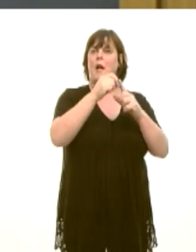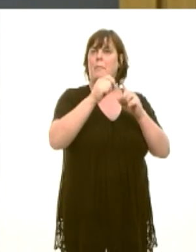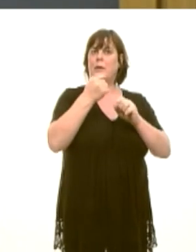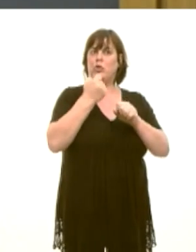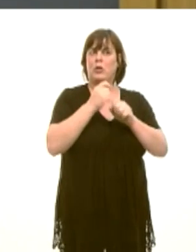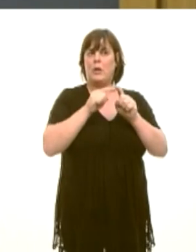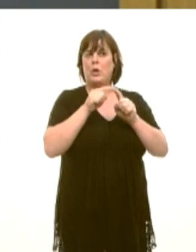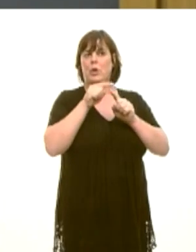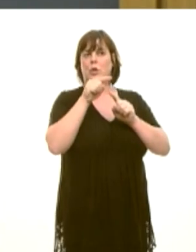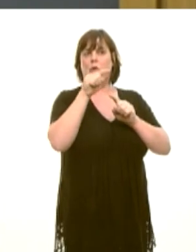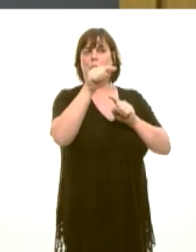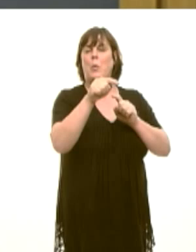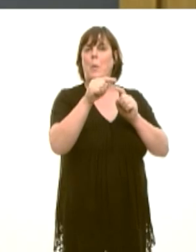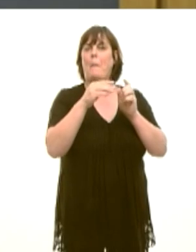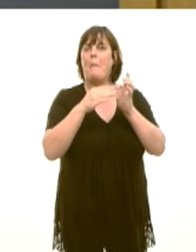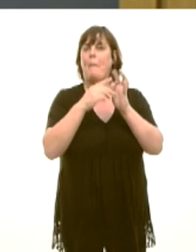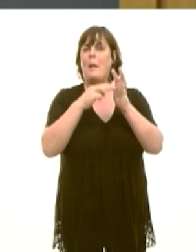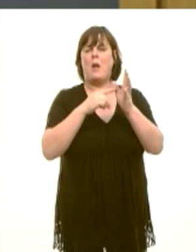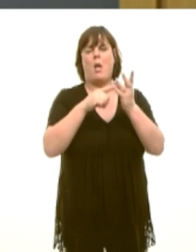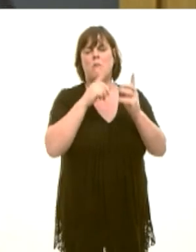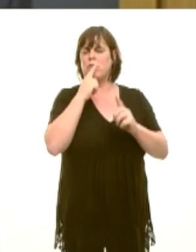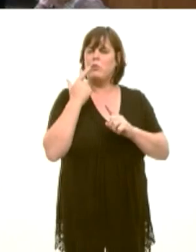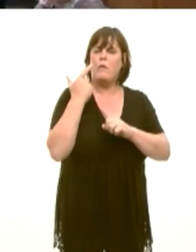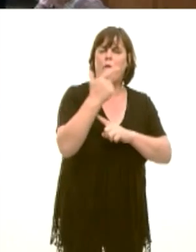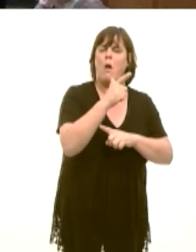long journey, because you canít cross the Britannia bridge, whereas another crossing